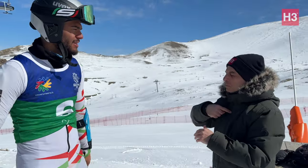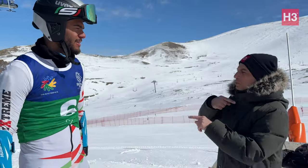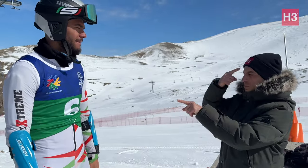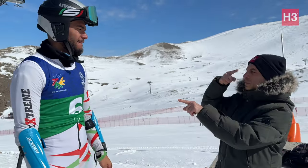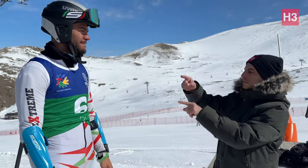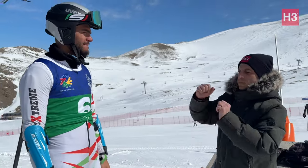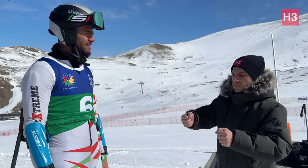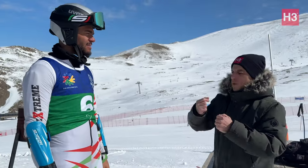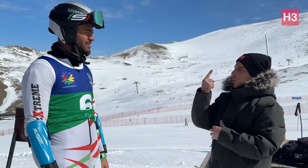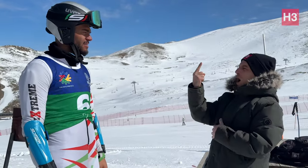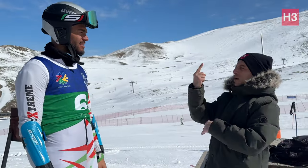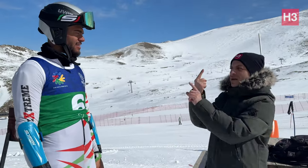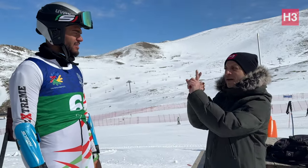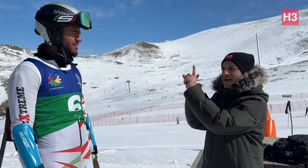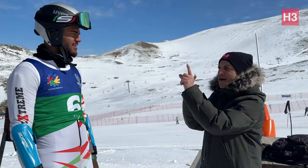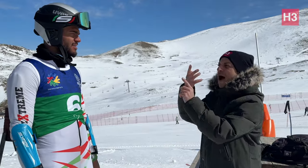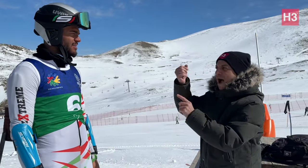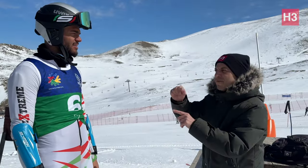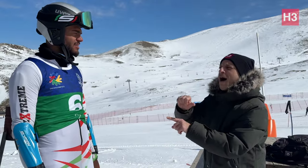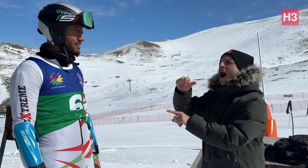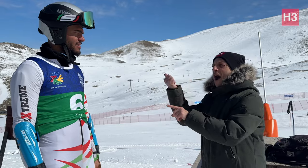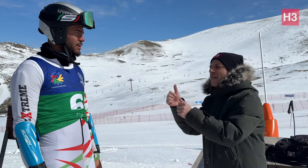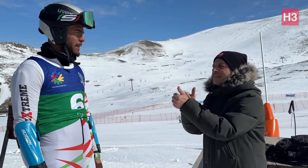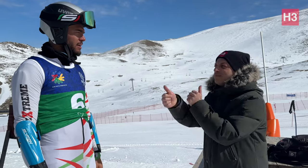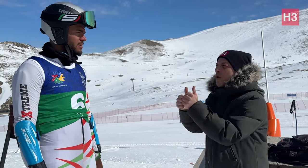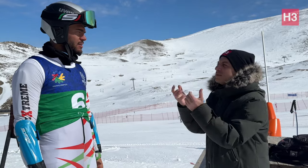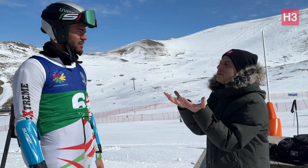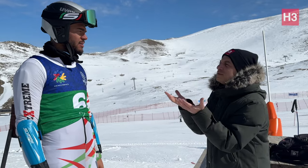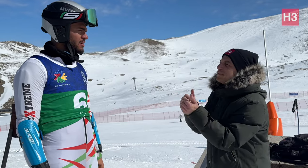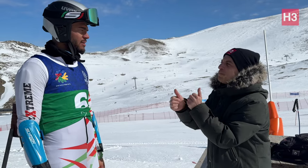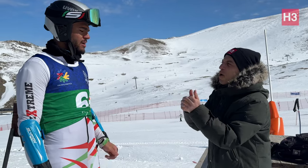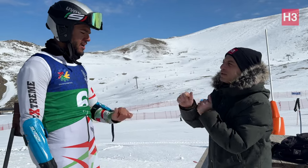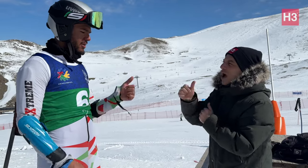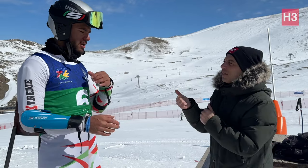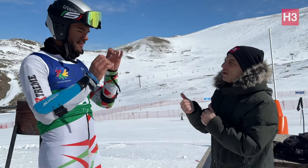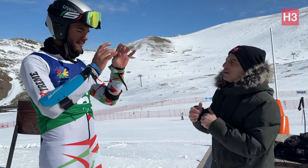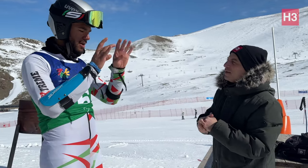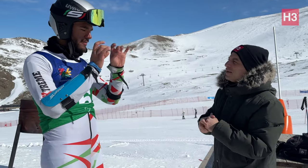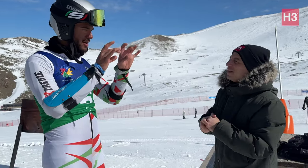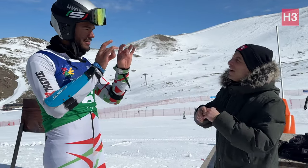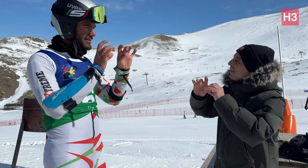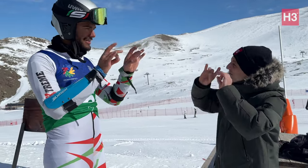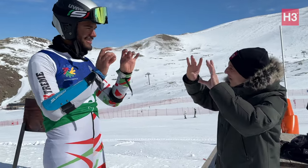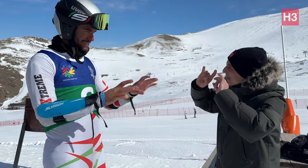[Memnos]: Do you play other sports other than skiing? [Amirali]: Volleyball.